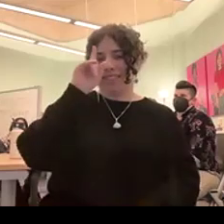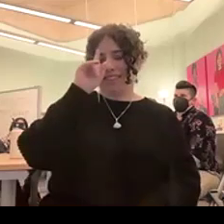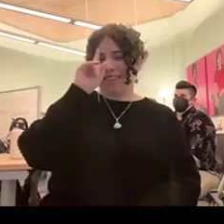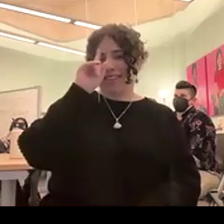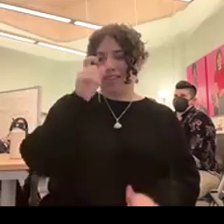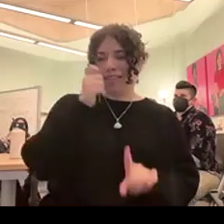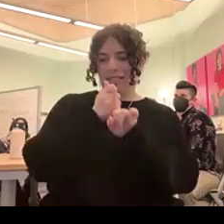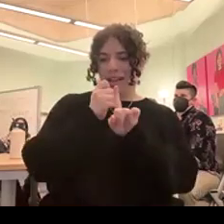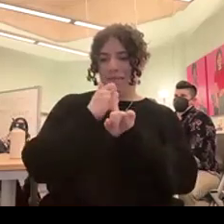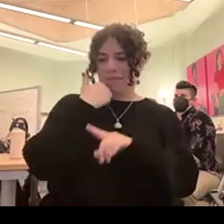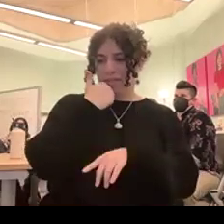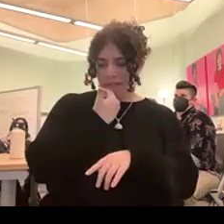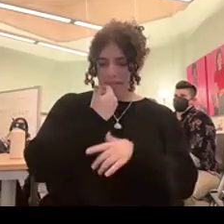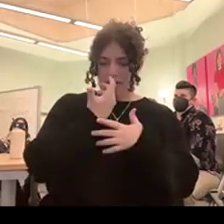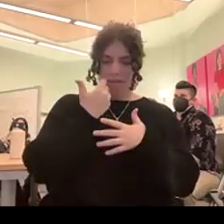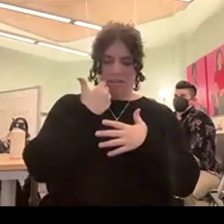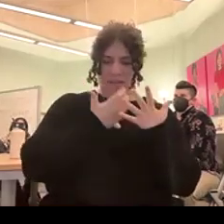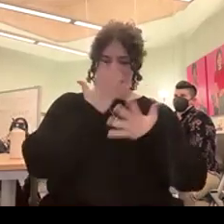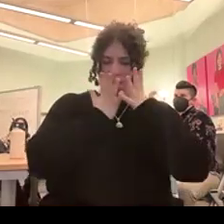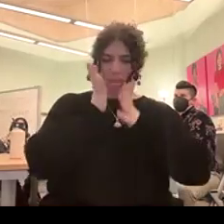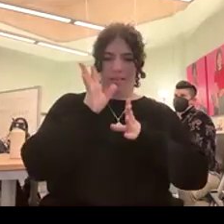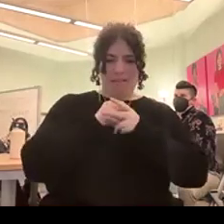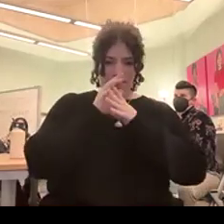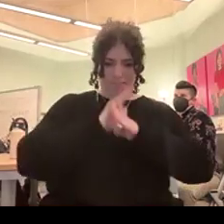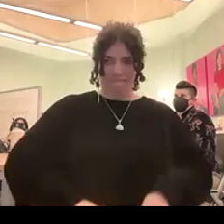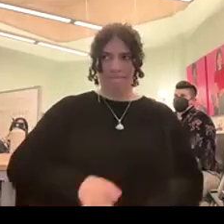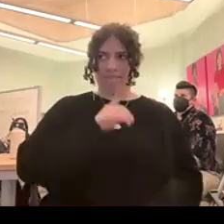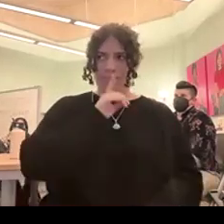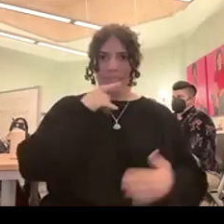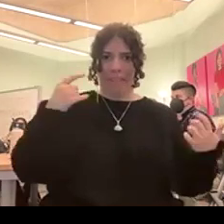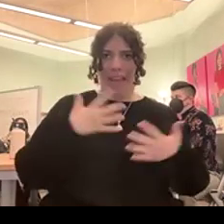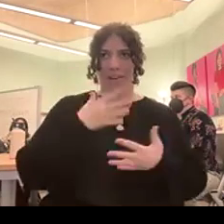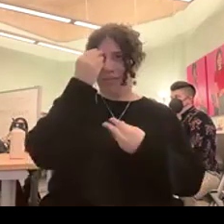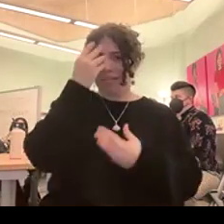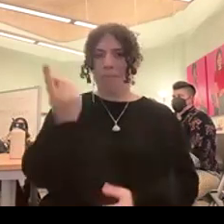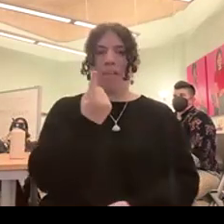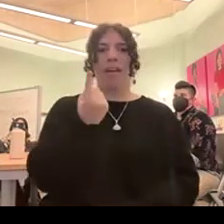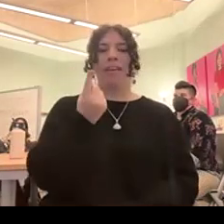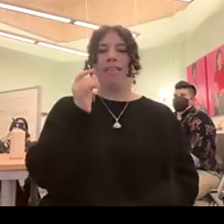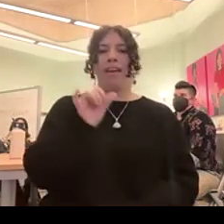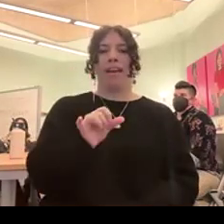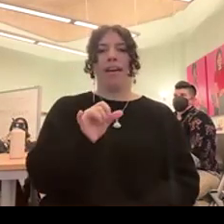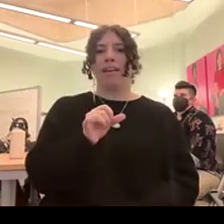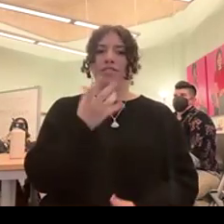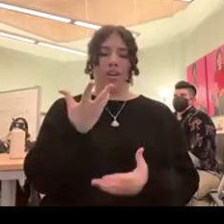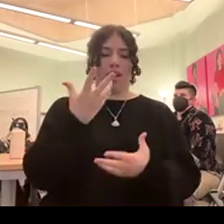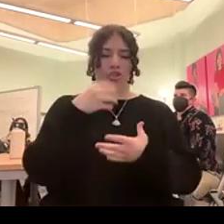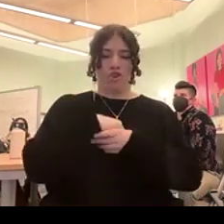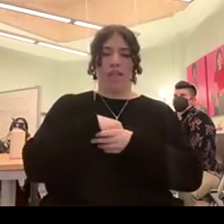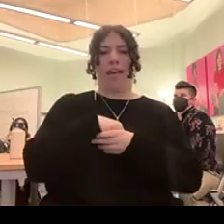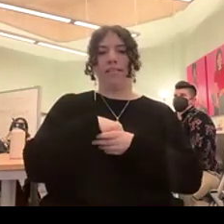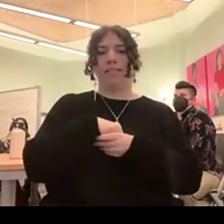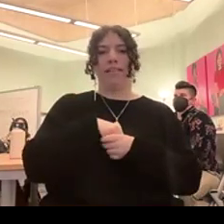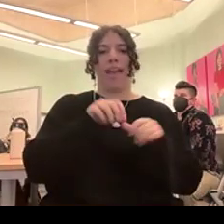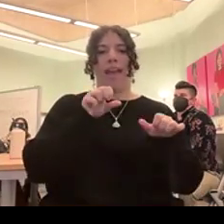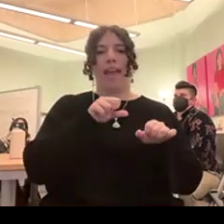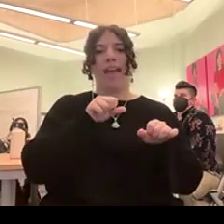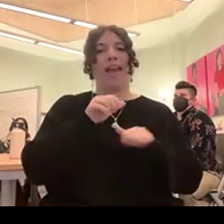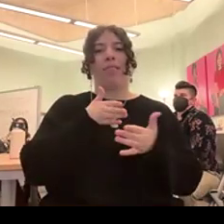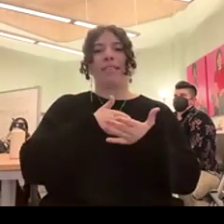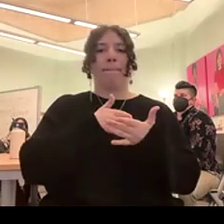And I think the self-shaming ourselves into silence is also just another form of internalized